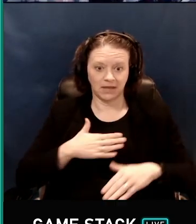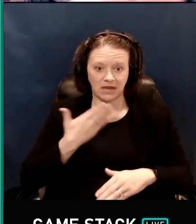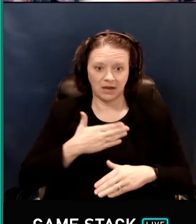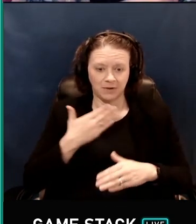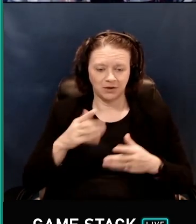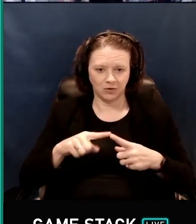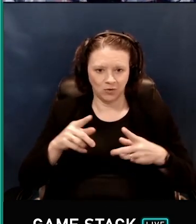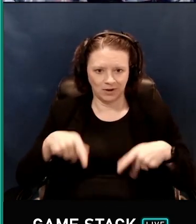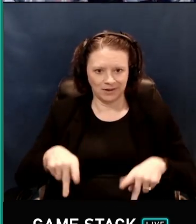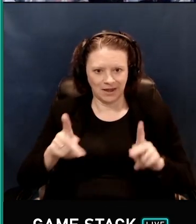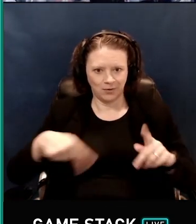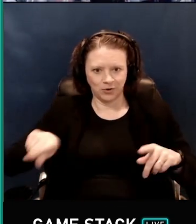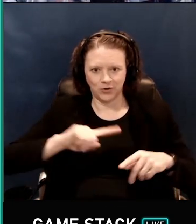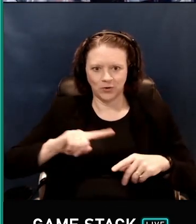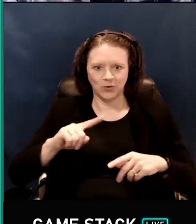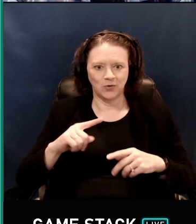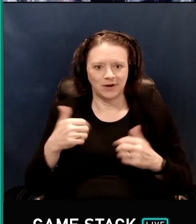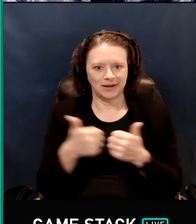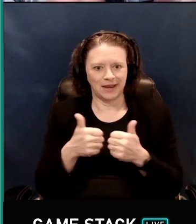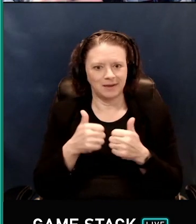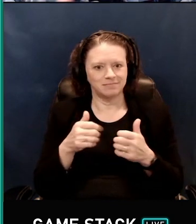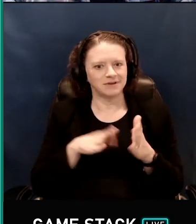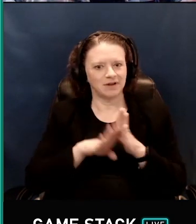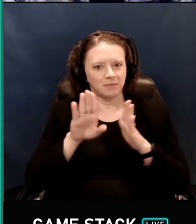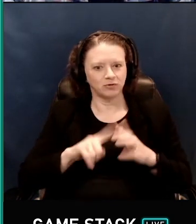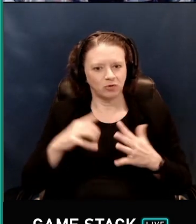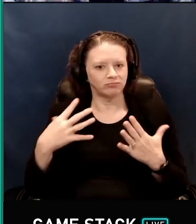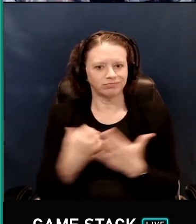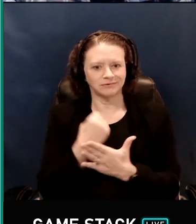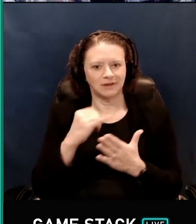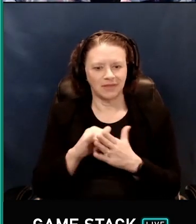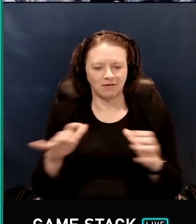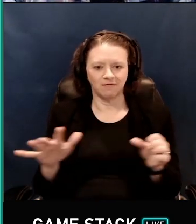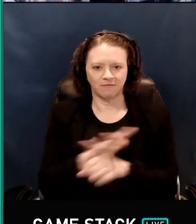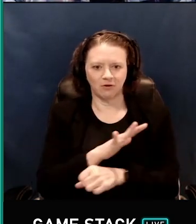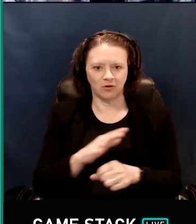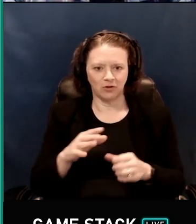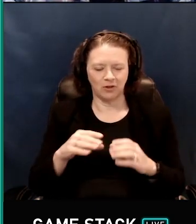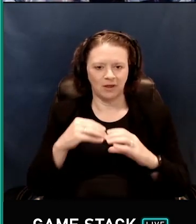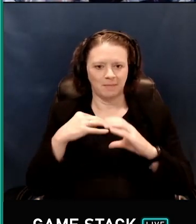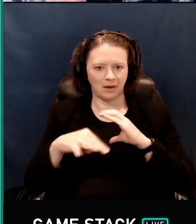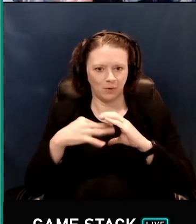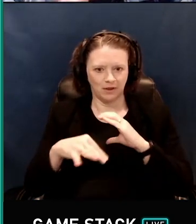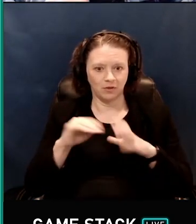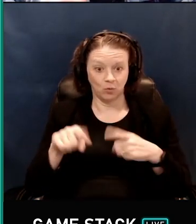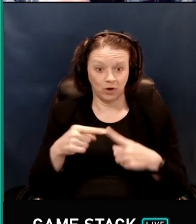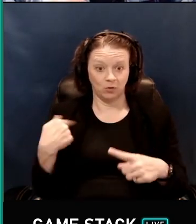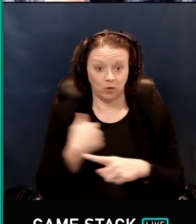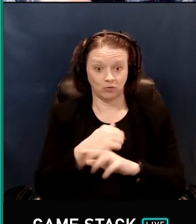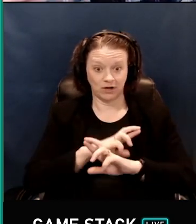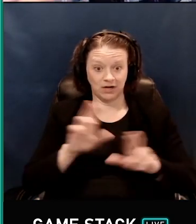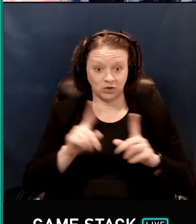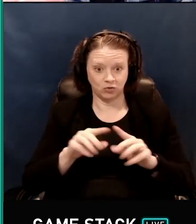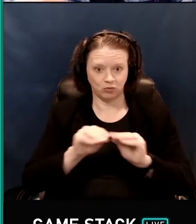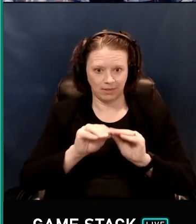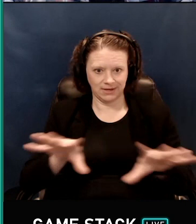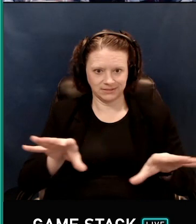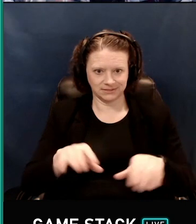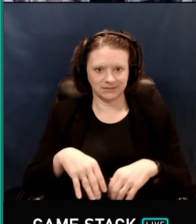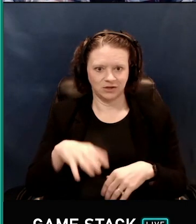take advantage of the full bandwidth once we're able to release DirectStorage. This also opens the door to further innovation.